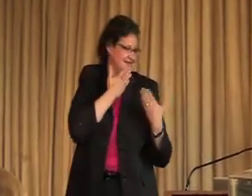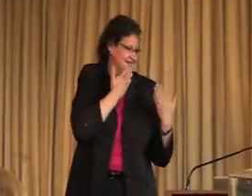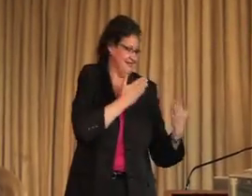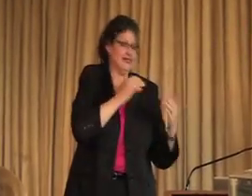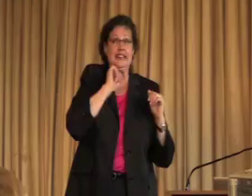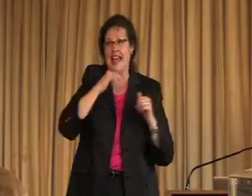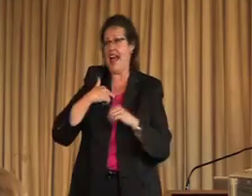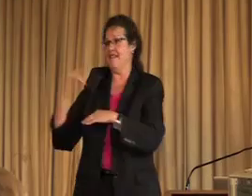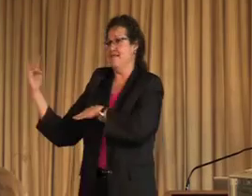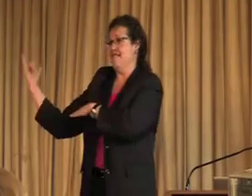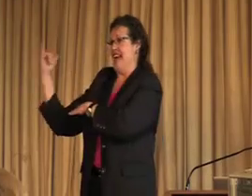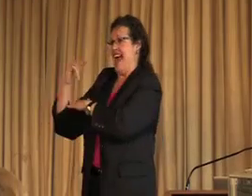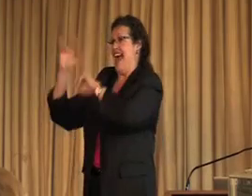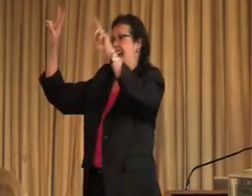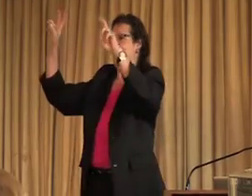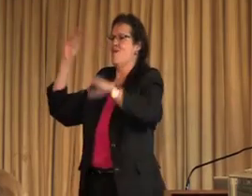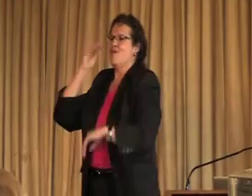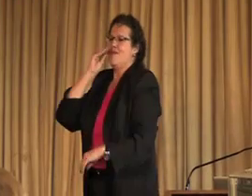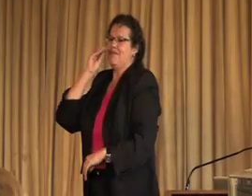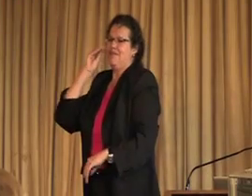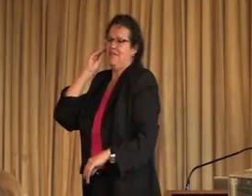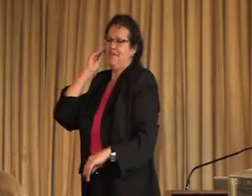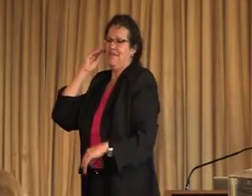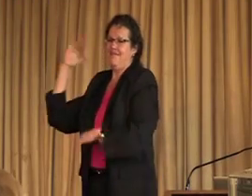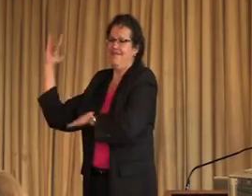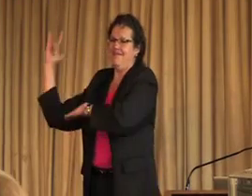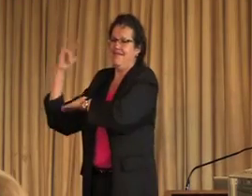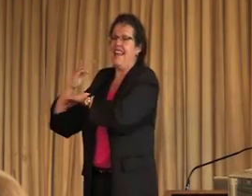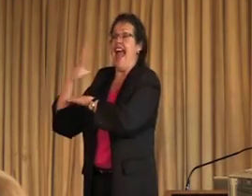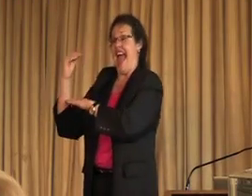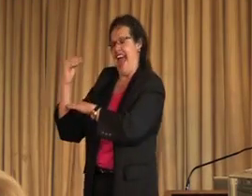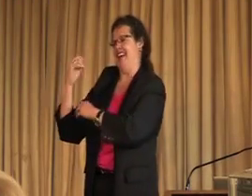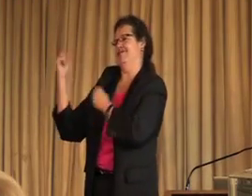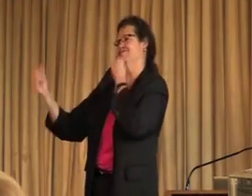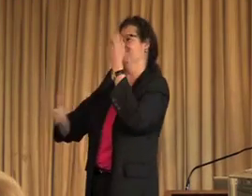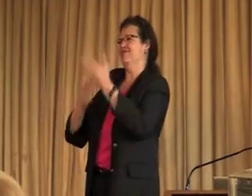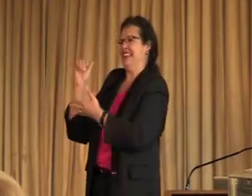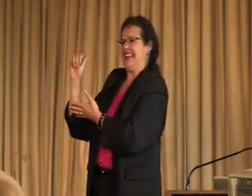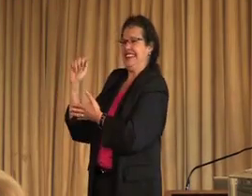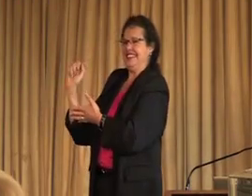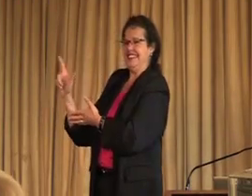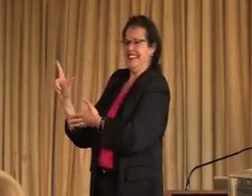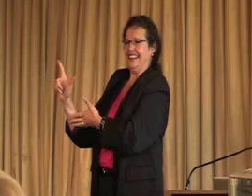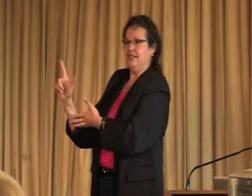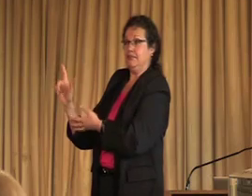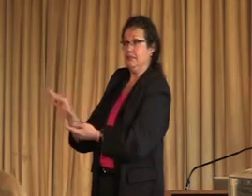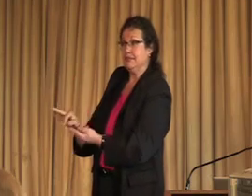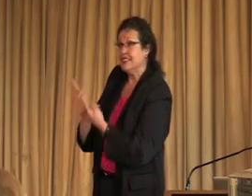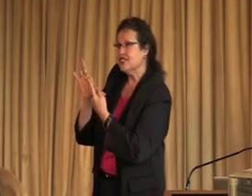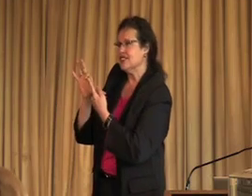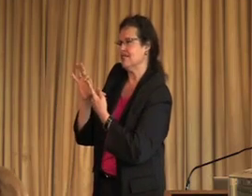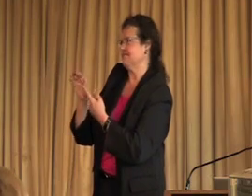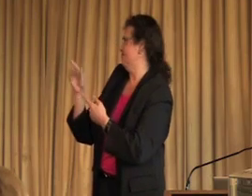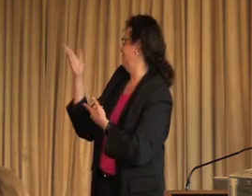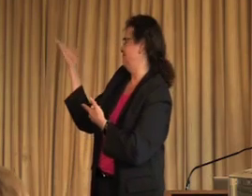this happen, but I'm very happy to have come back home and to be using American sign language.